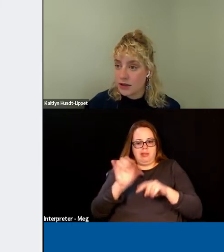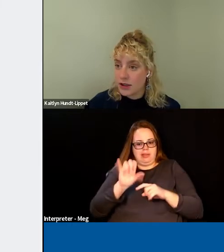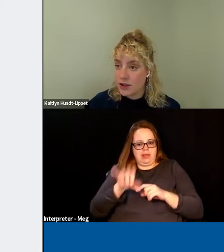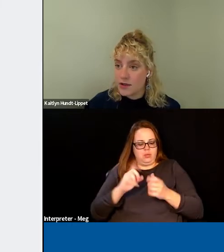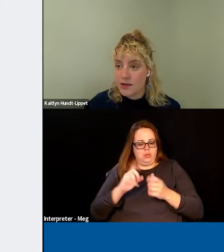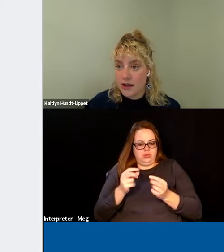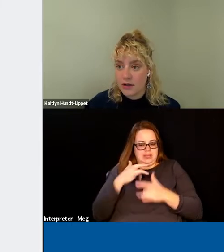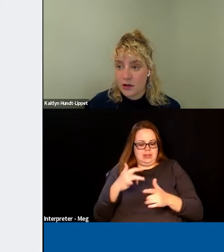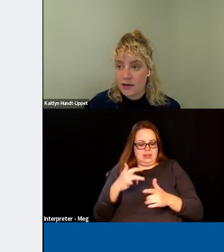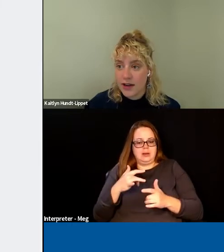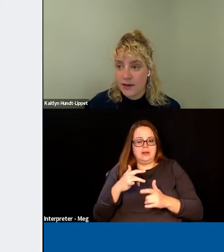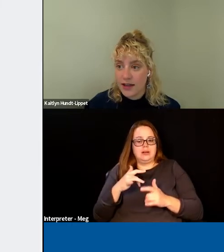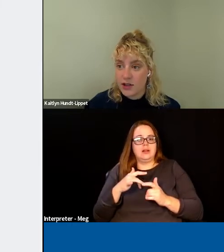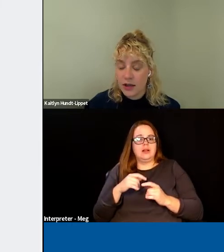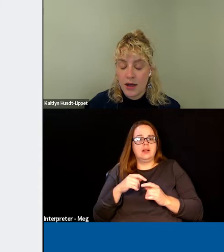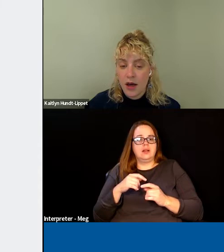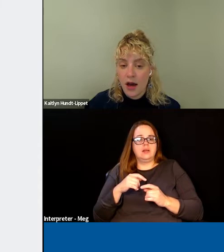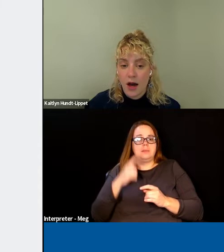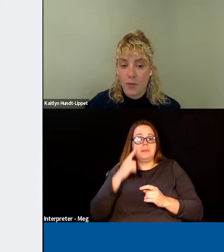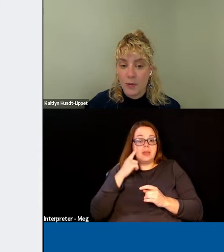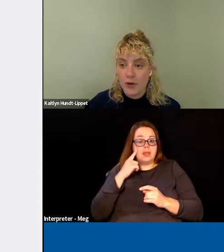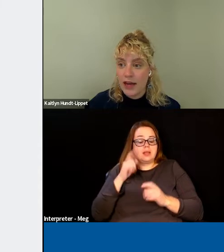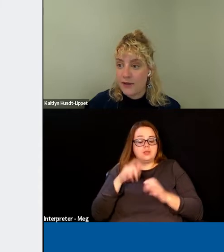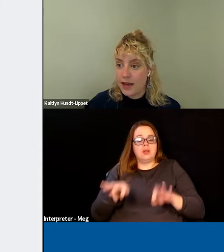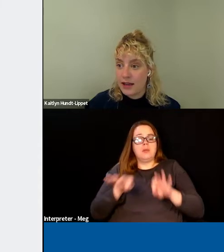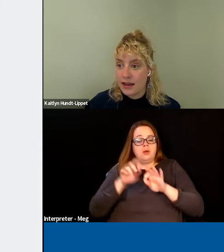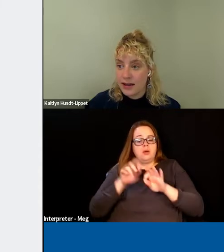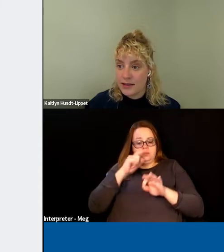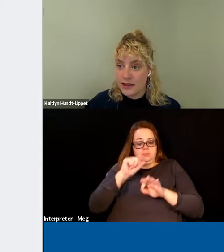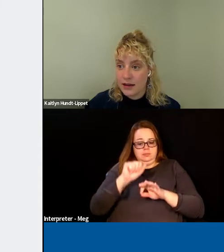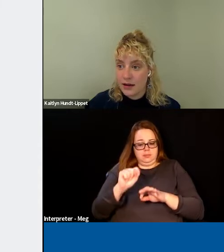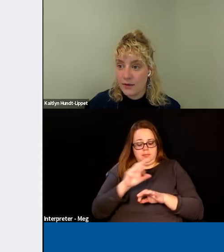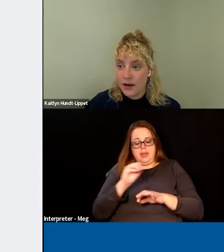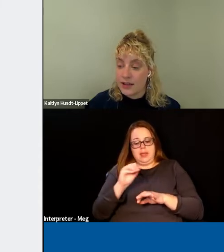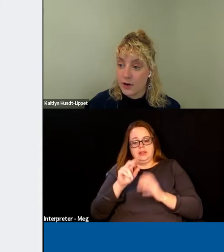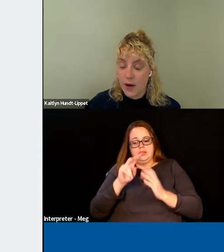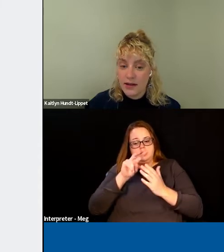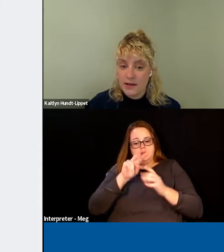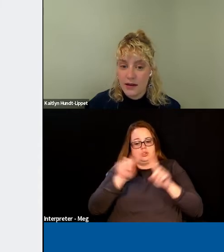with screen reader users and alternative navigation, people navigate things in very different ways